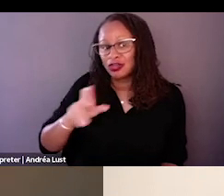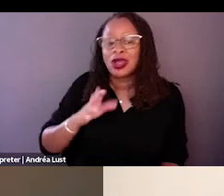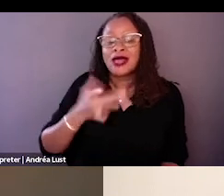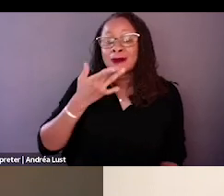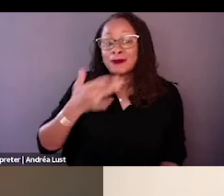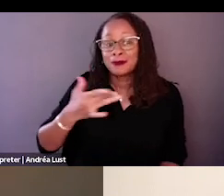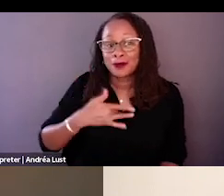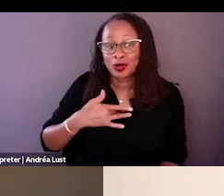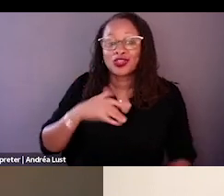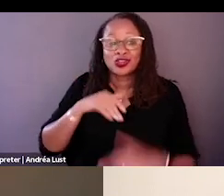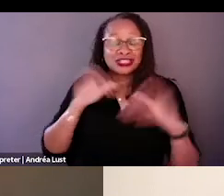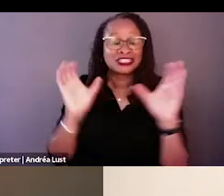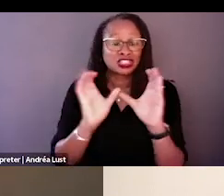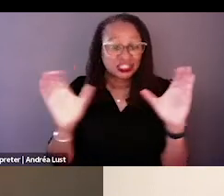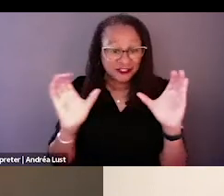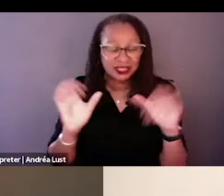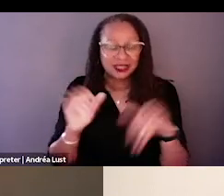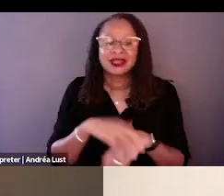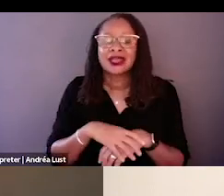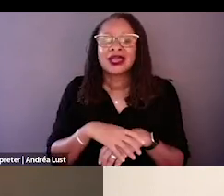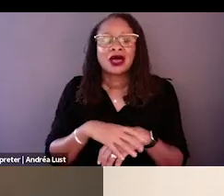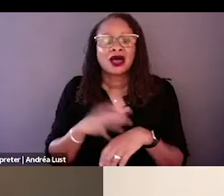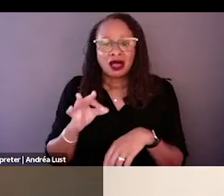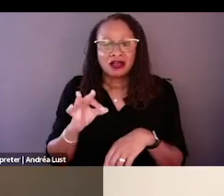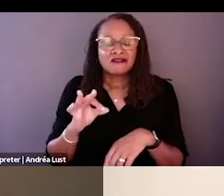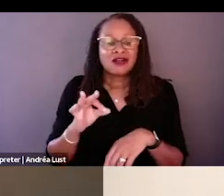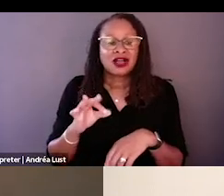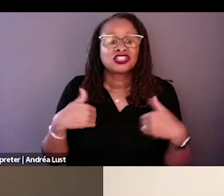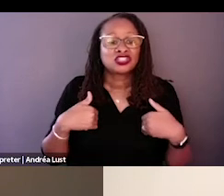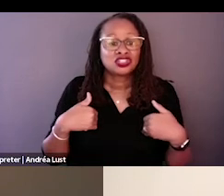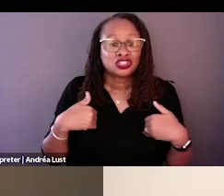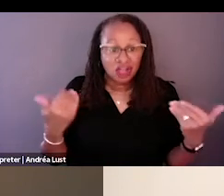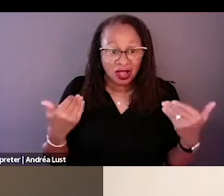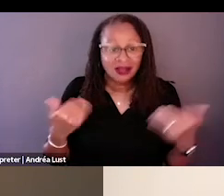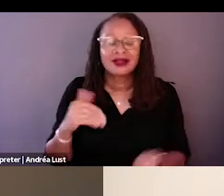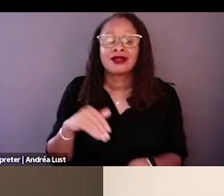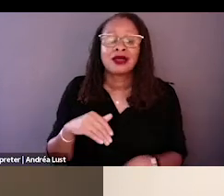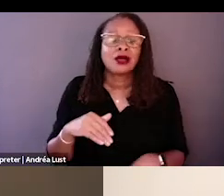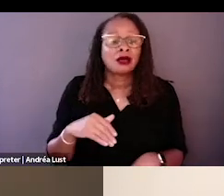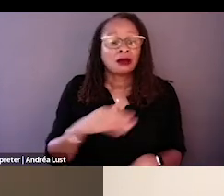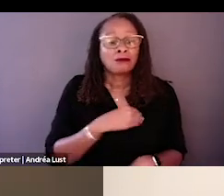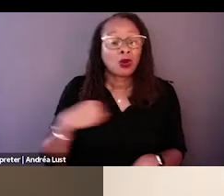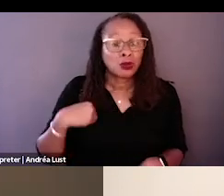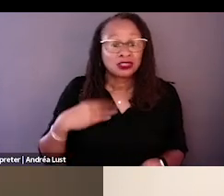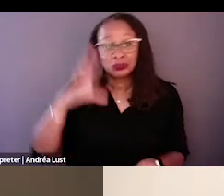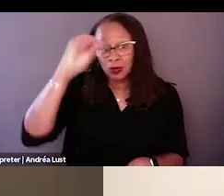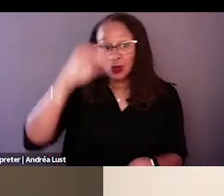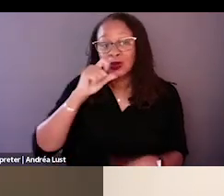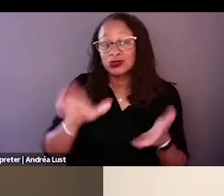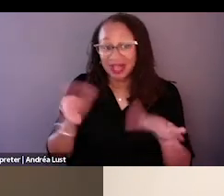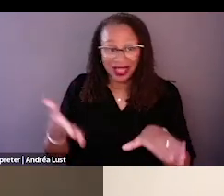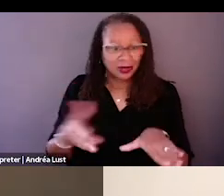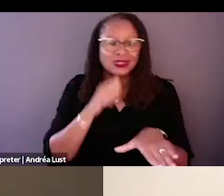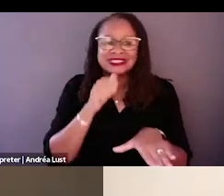Bianca Stigter: I saw the footage first and then I immediately ordered the book, and I -- when